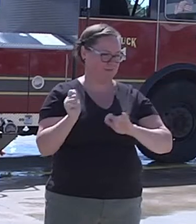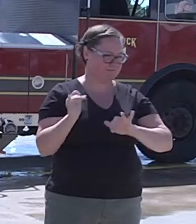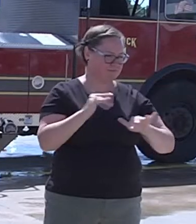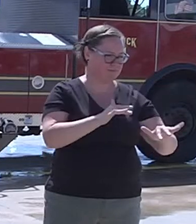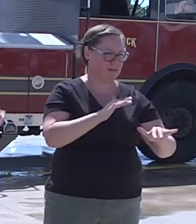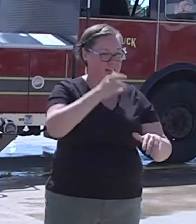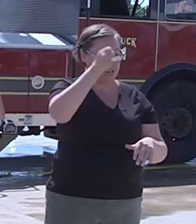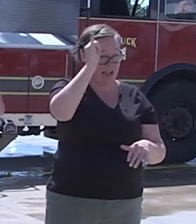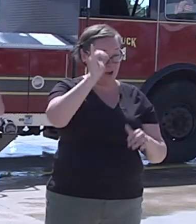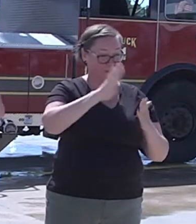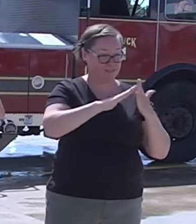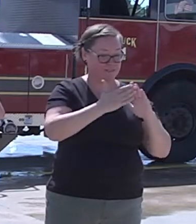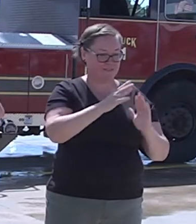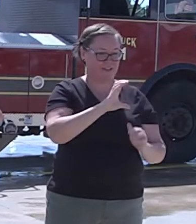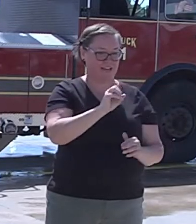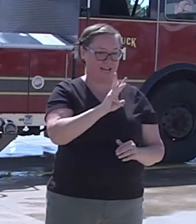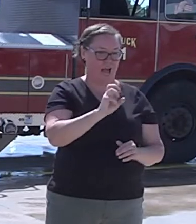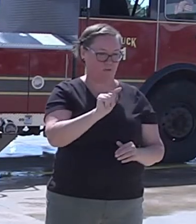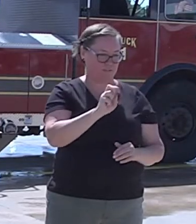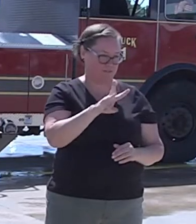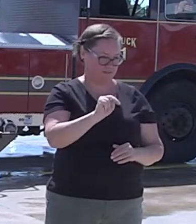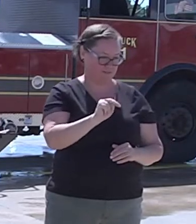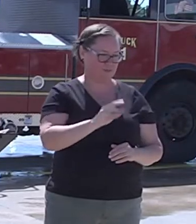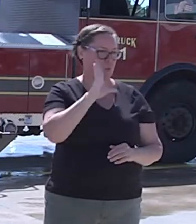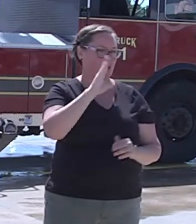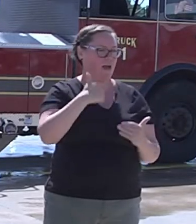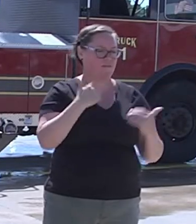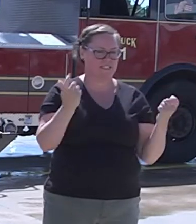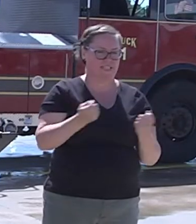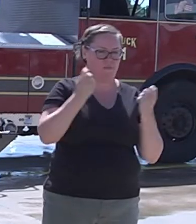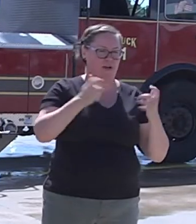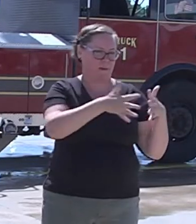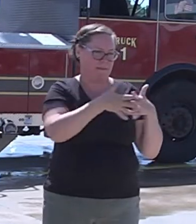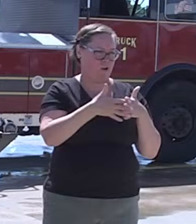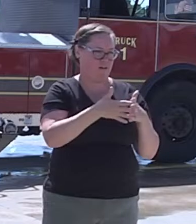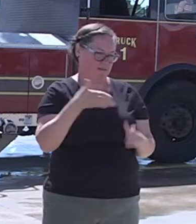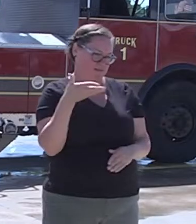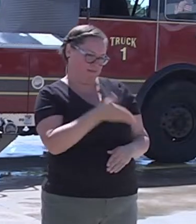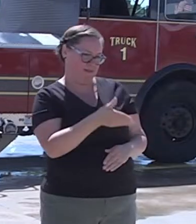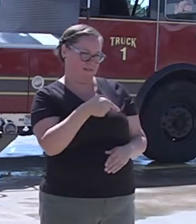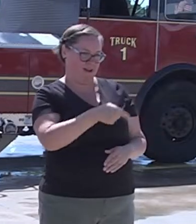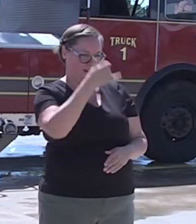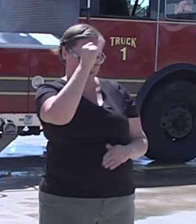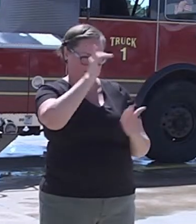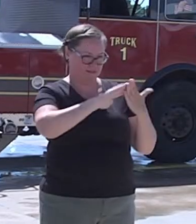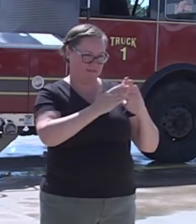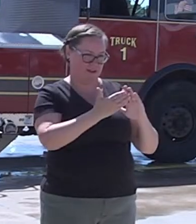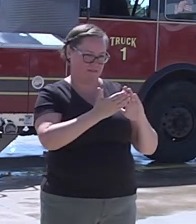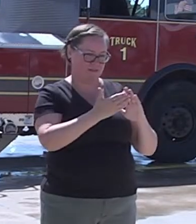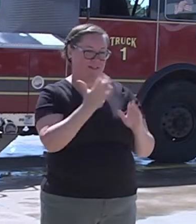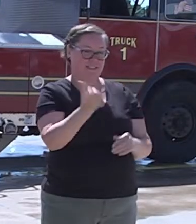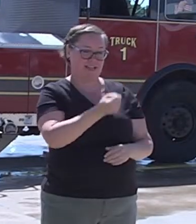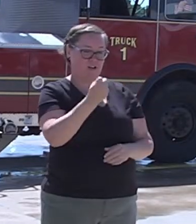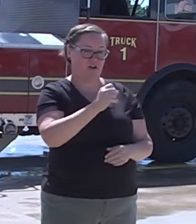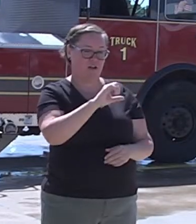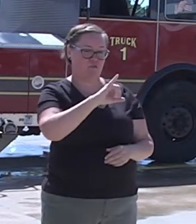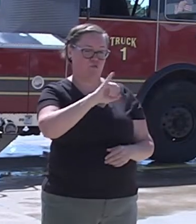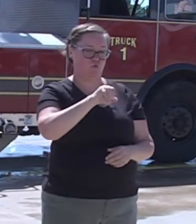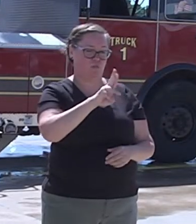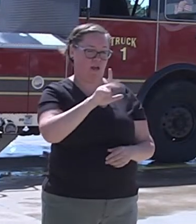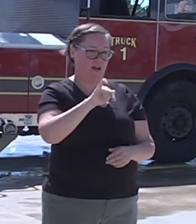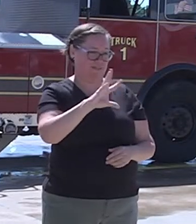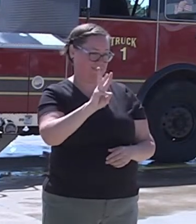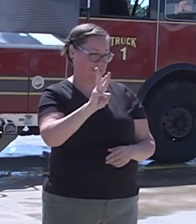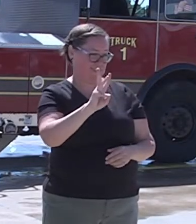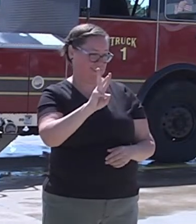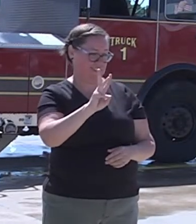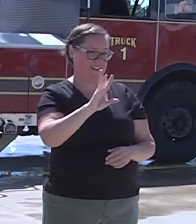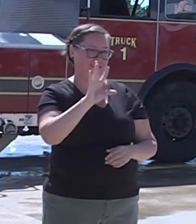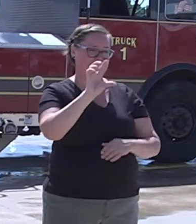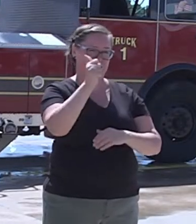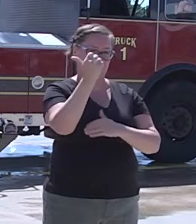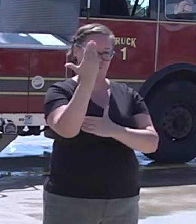fun celebrate America is an event at cow toown on Saturday July 6th from 10:00 a.m. to 5:00 p.m. the